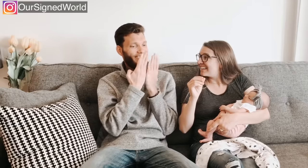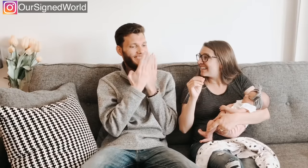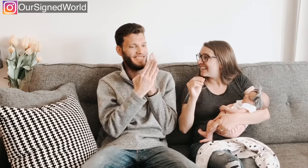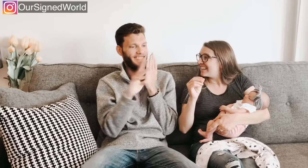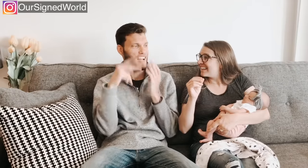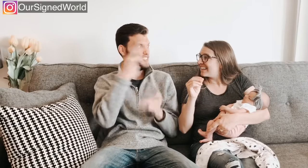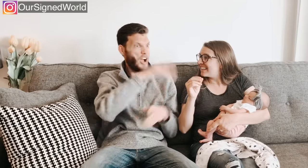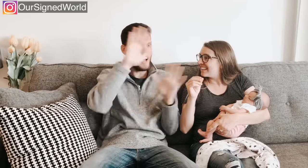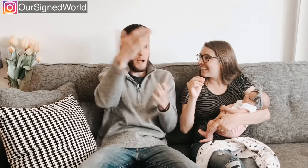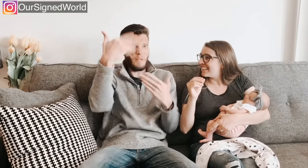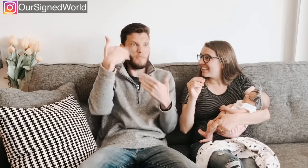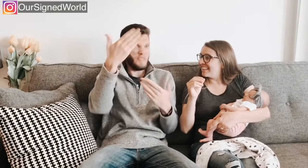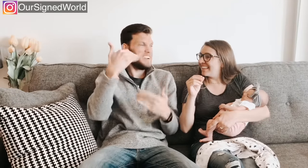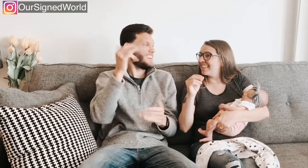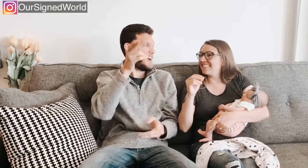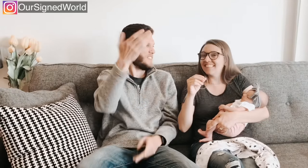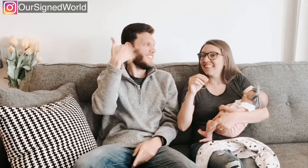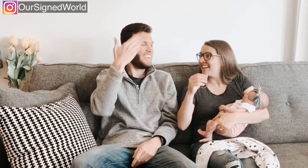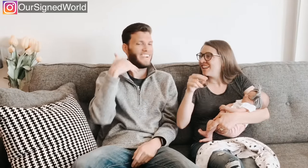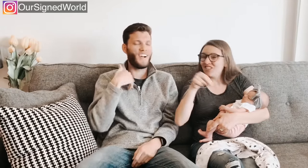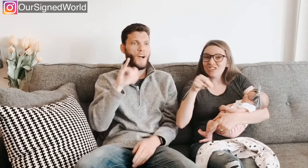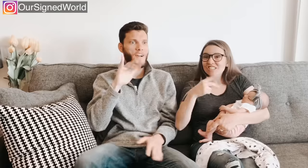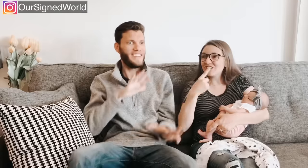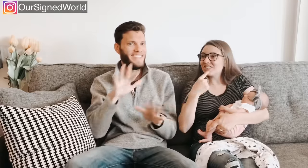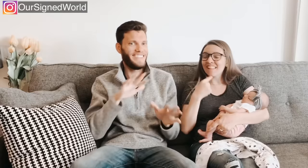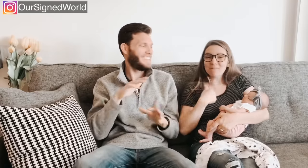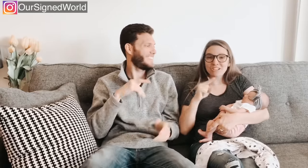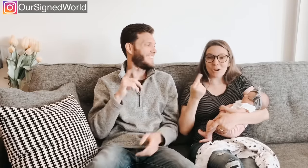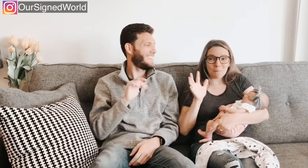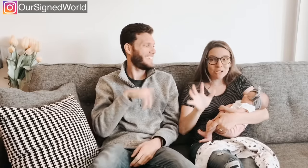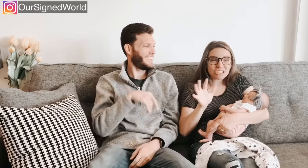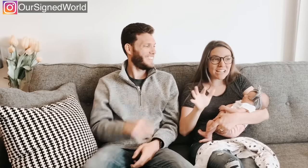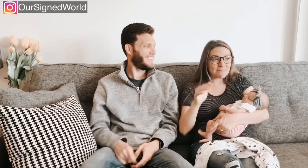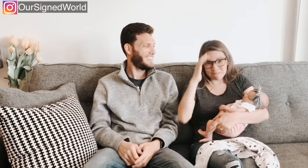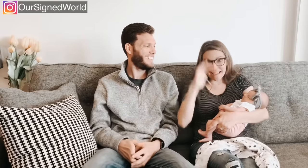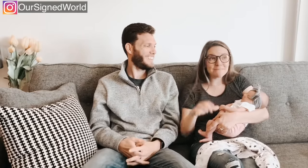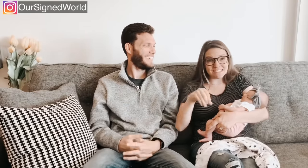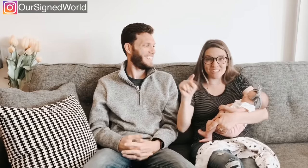Z: I open the door, and I see you waving frantically, come on! The nurses are telling me to start pushing and I'm like my husband's in the